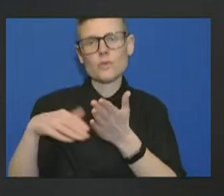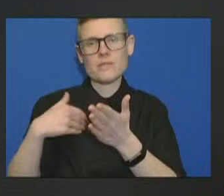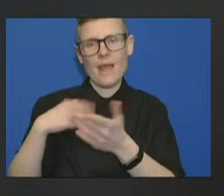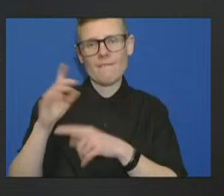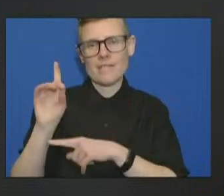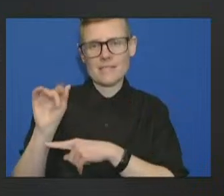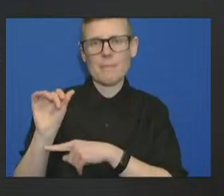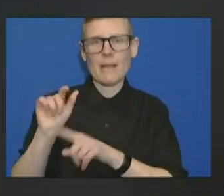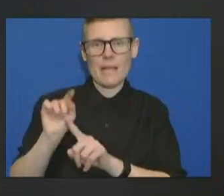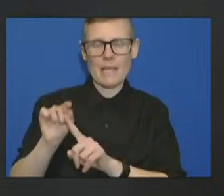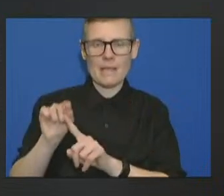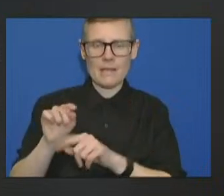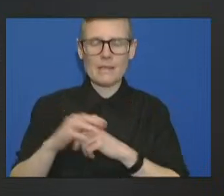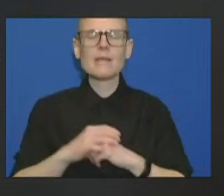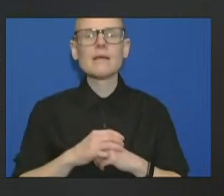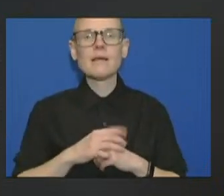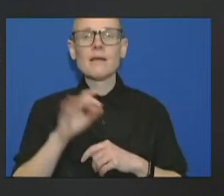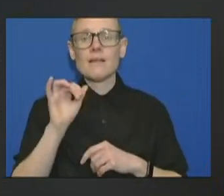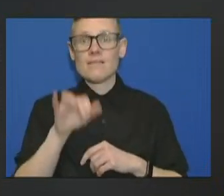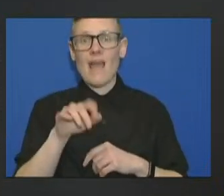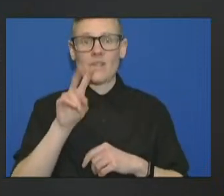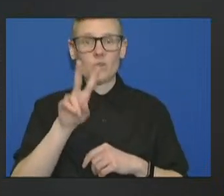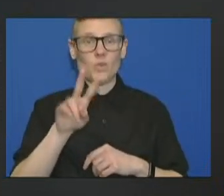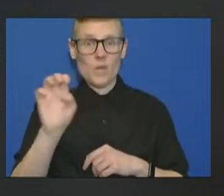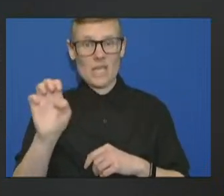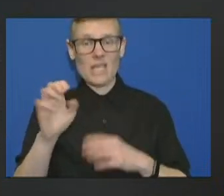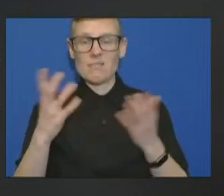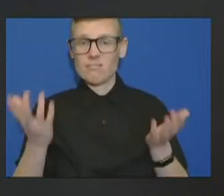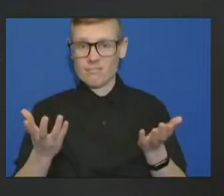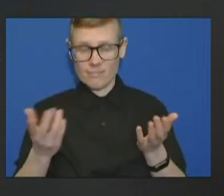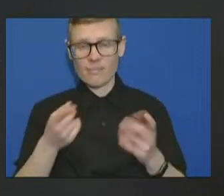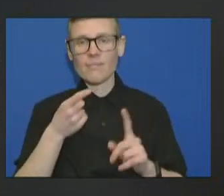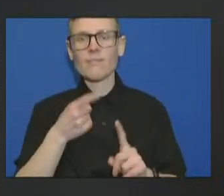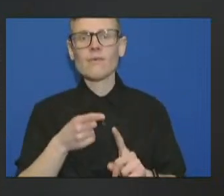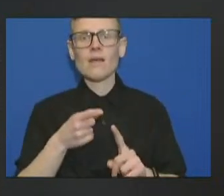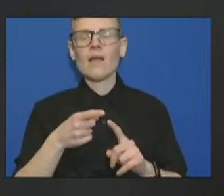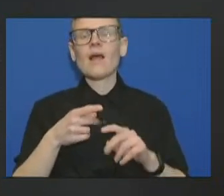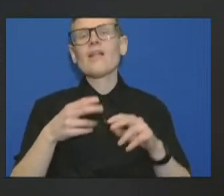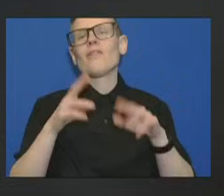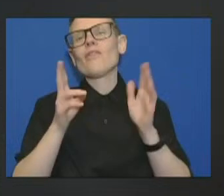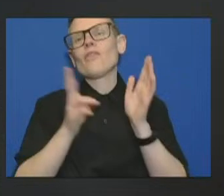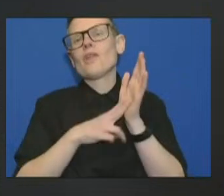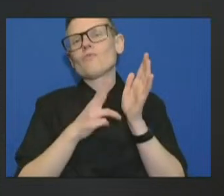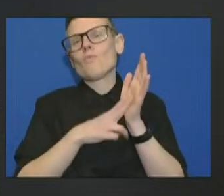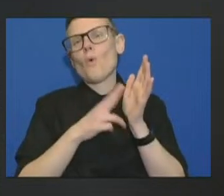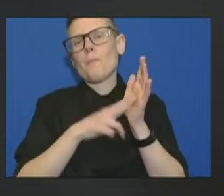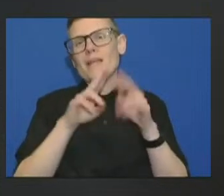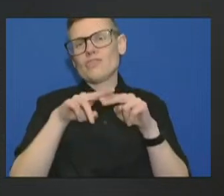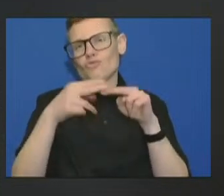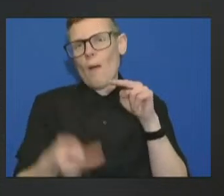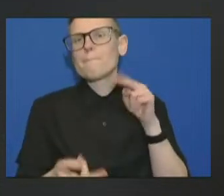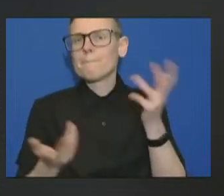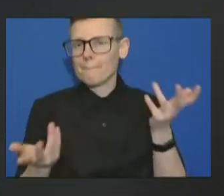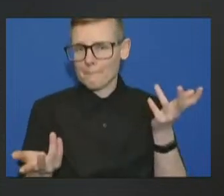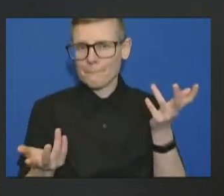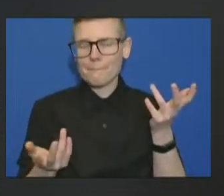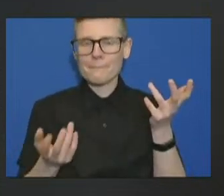for advanced courses as well as support for students with disabilities. What what this is